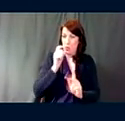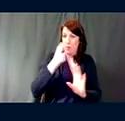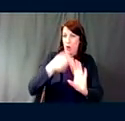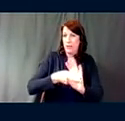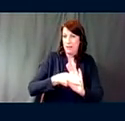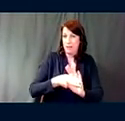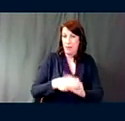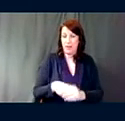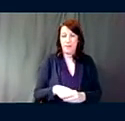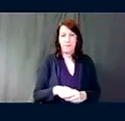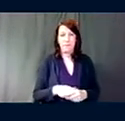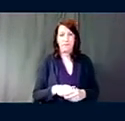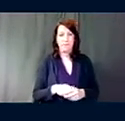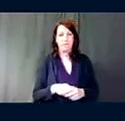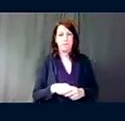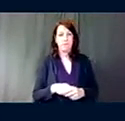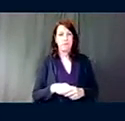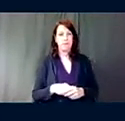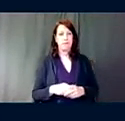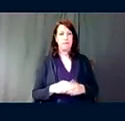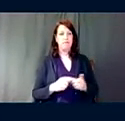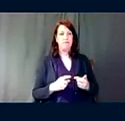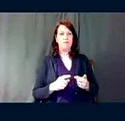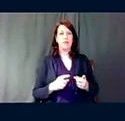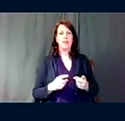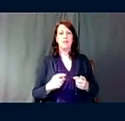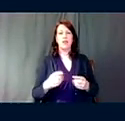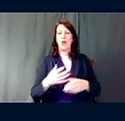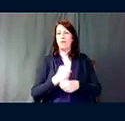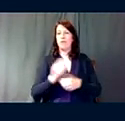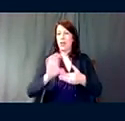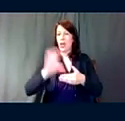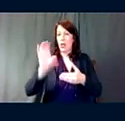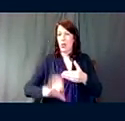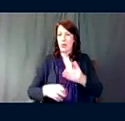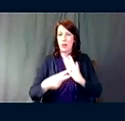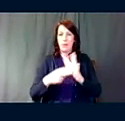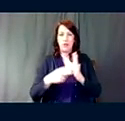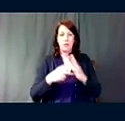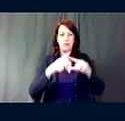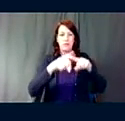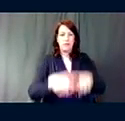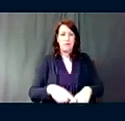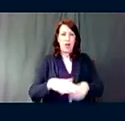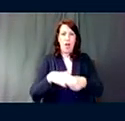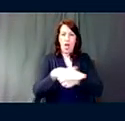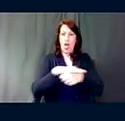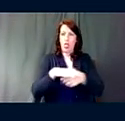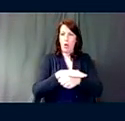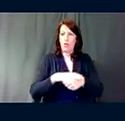PARTICIPATED IN THIS INTERVENTION. NEXT SLIDE PLEASE. SO IN CONCLUSION, WE DRAW ON OUR